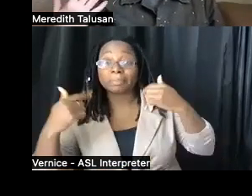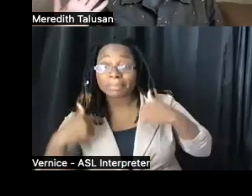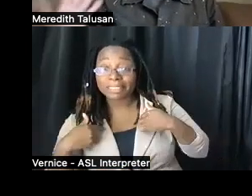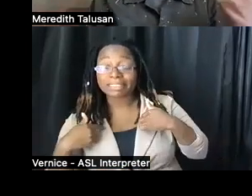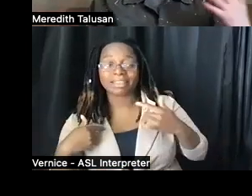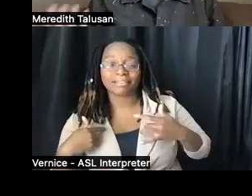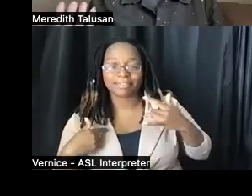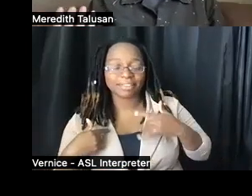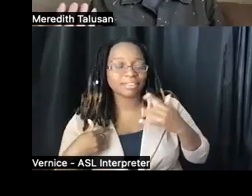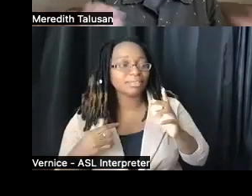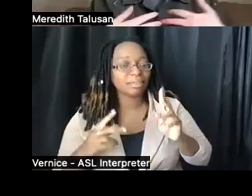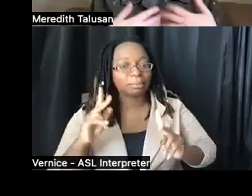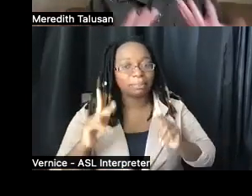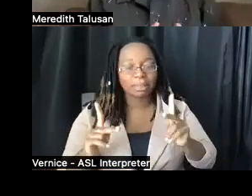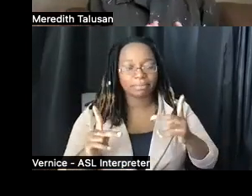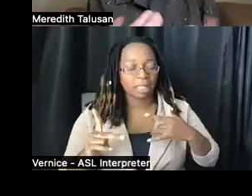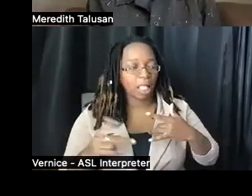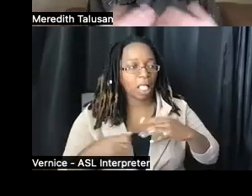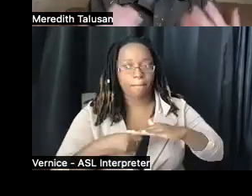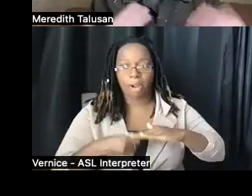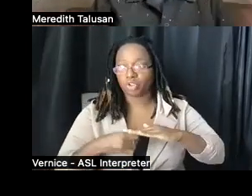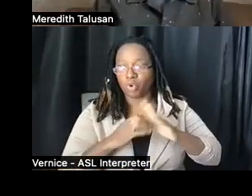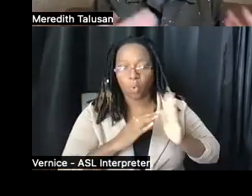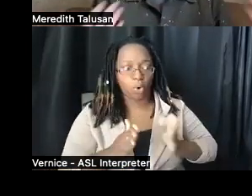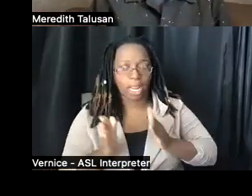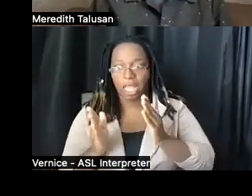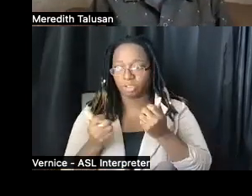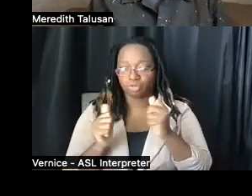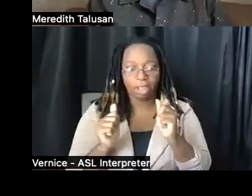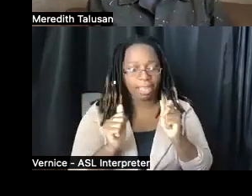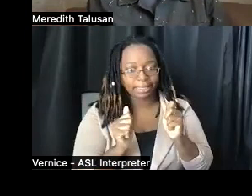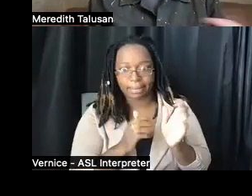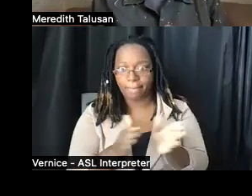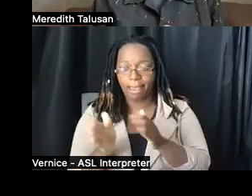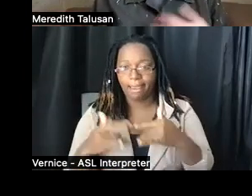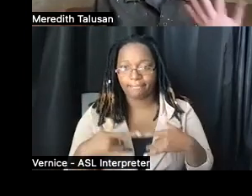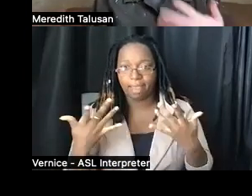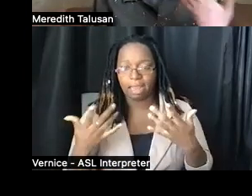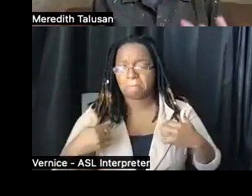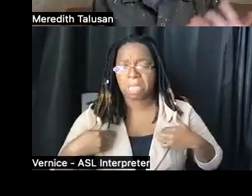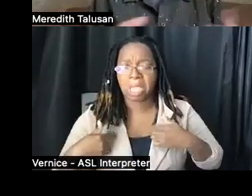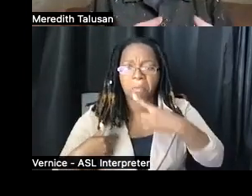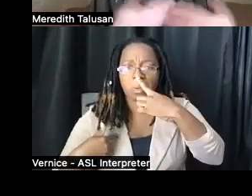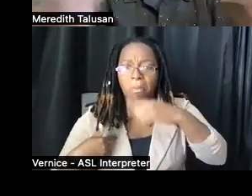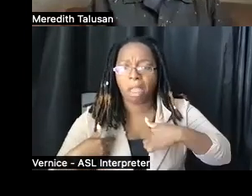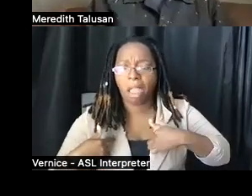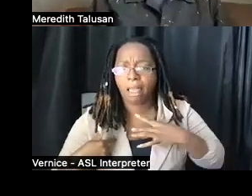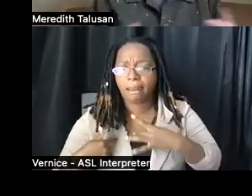One of the things I realize about myself is that a lot of people feel pressure organizing things and I do